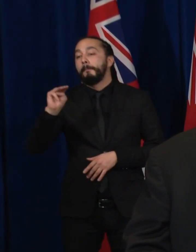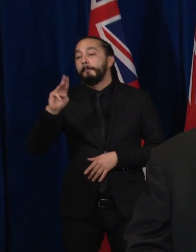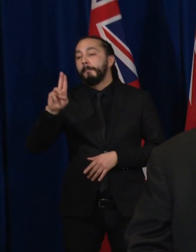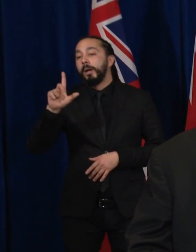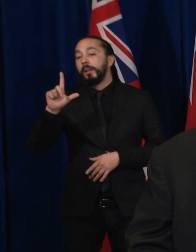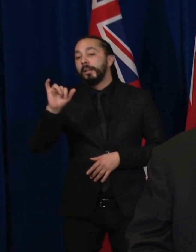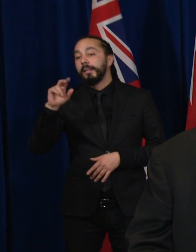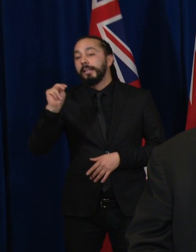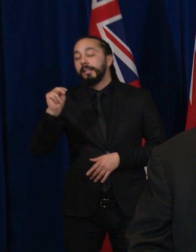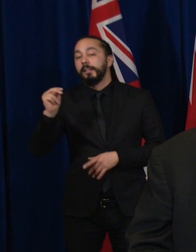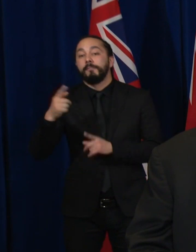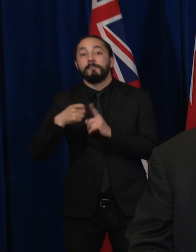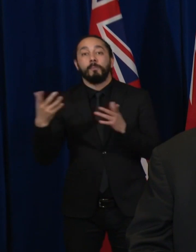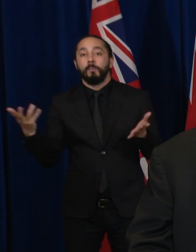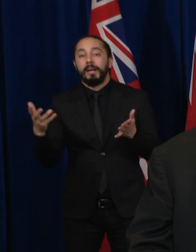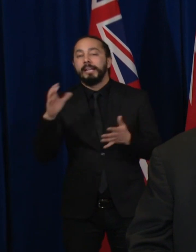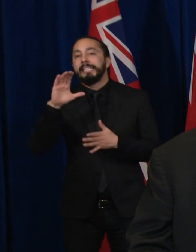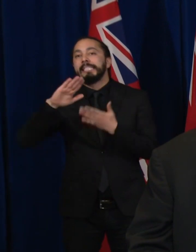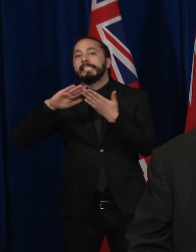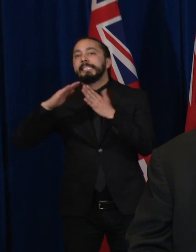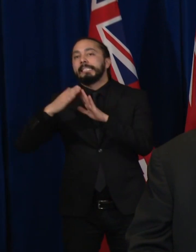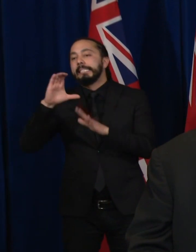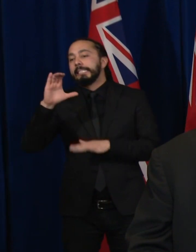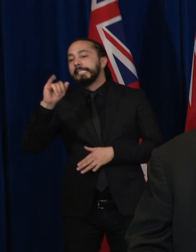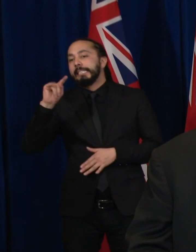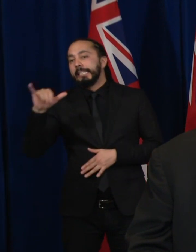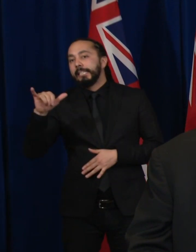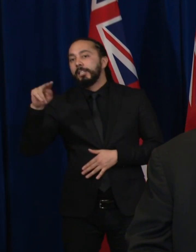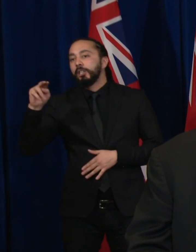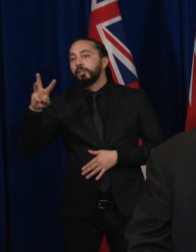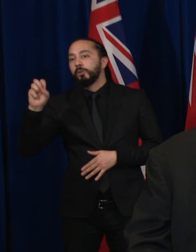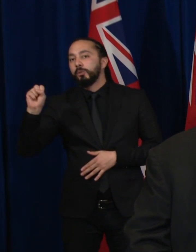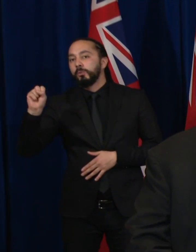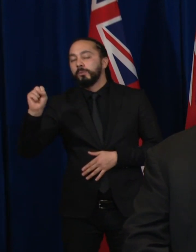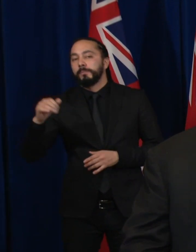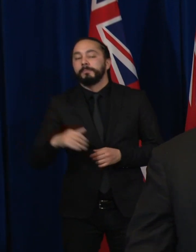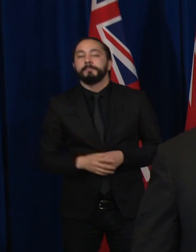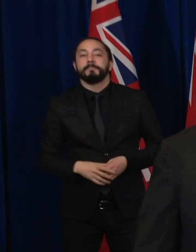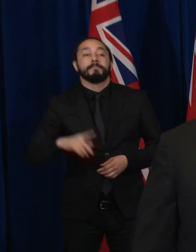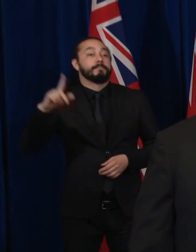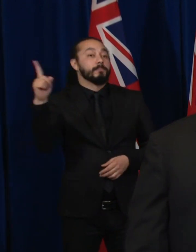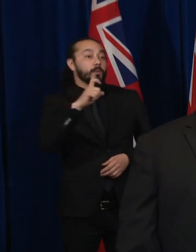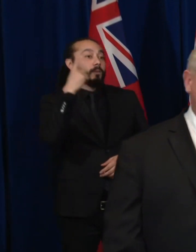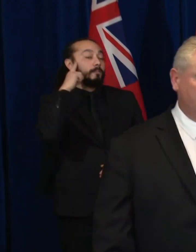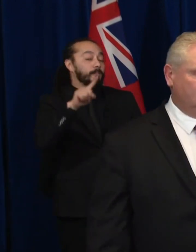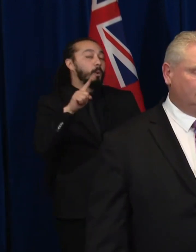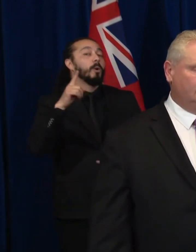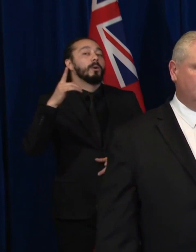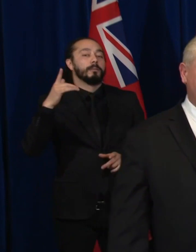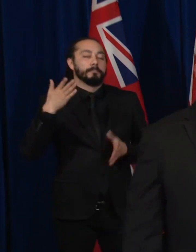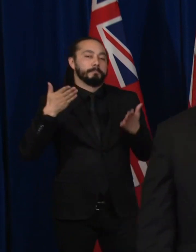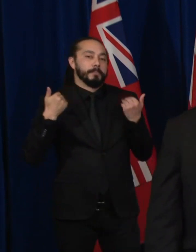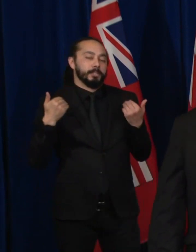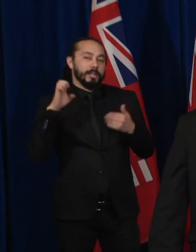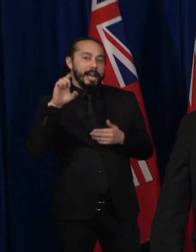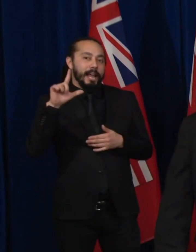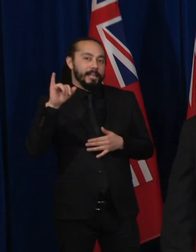seniors. Hello. This is for the health minister minister, Christine Elliott. Hi, minister.